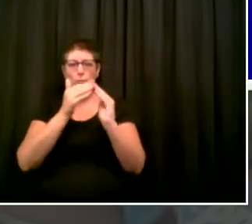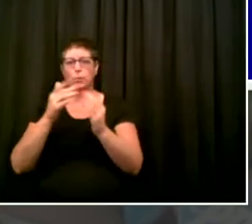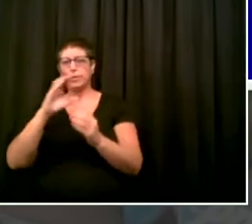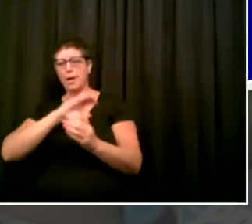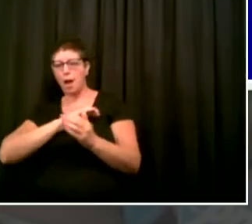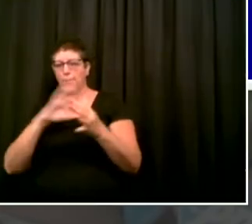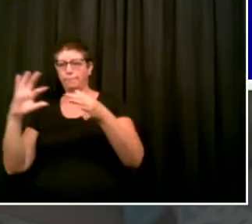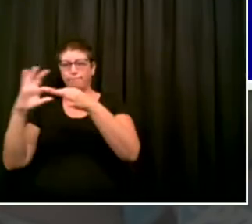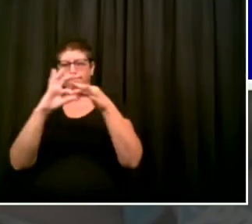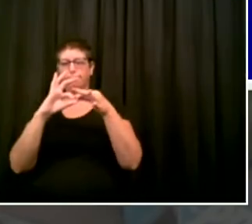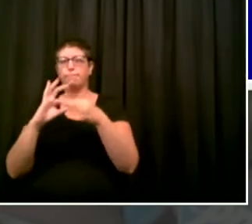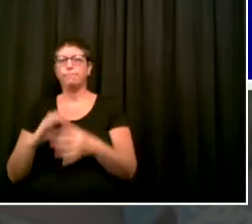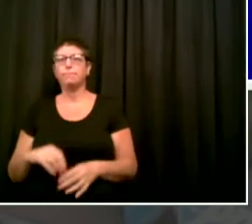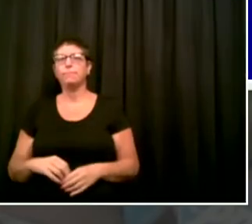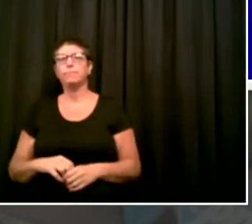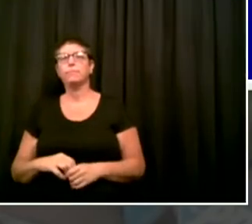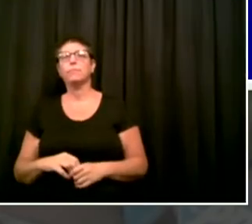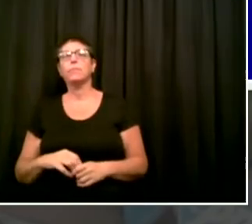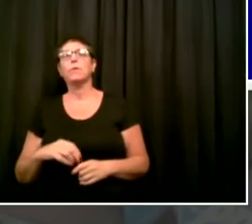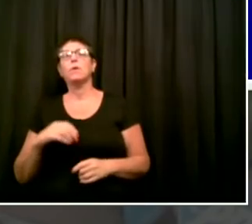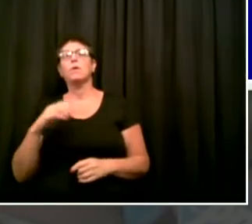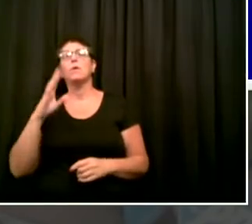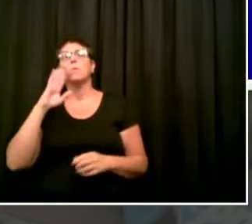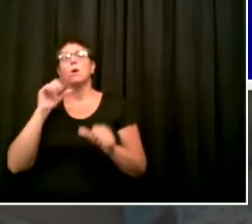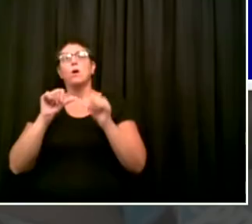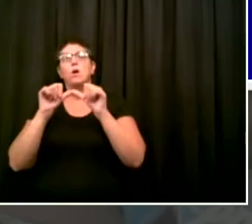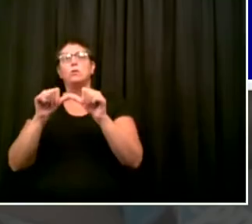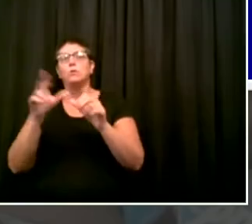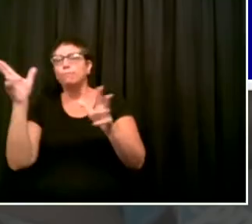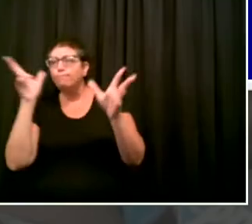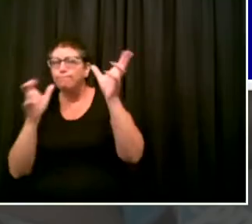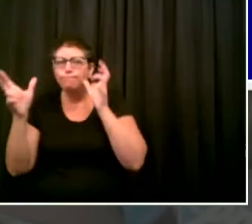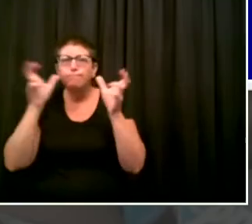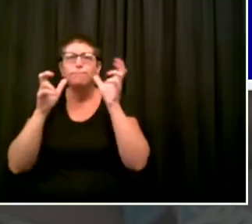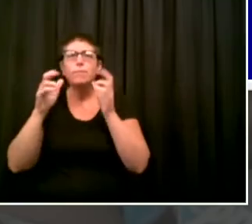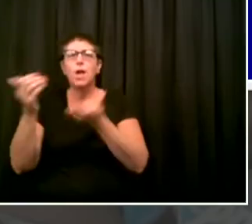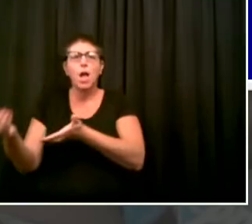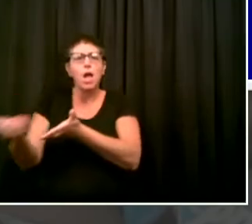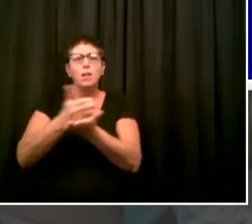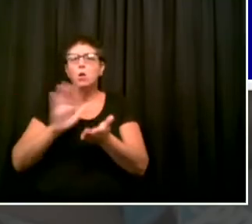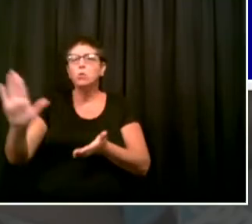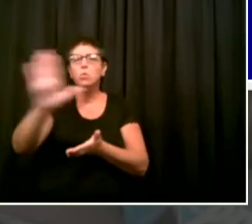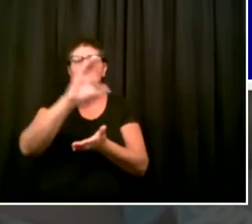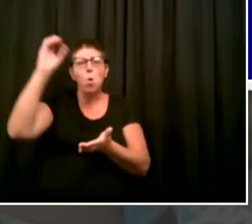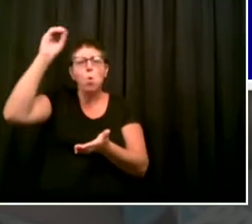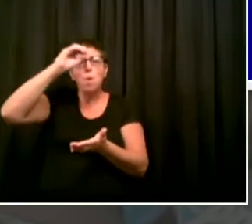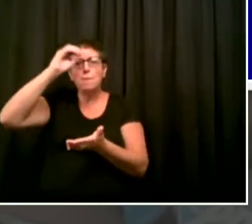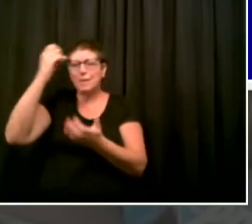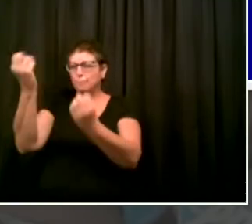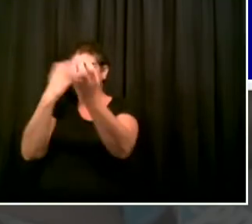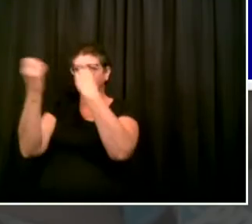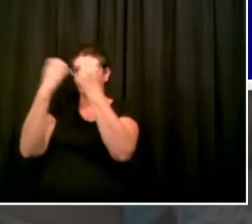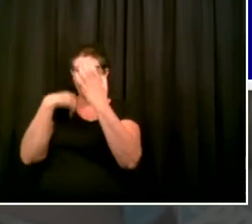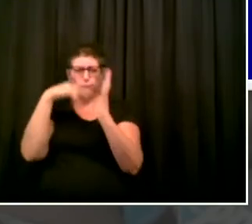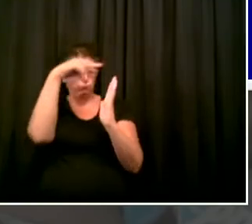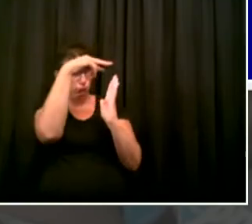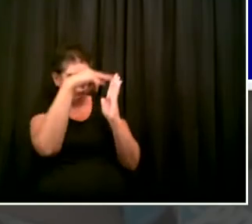GET BACK FROM THE PUBLIC COMMENT WILL LEAD TO THE FINALIZATION OF